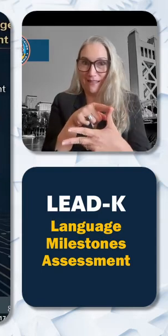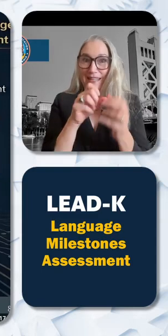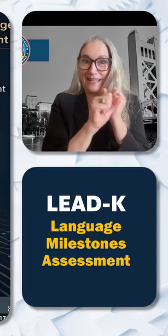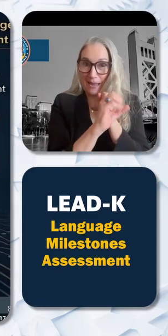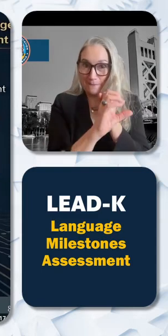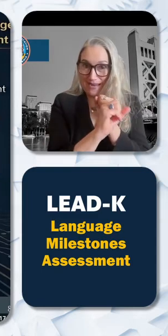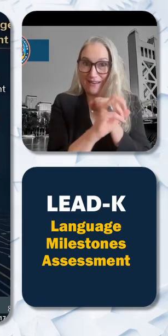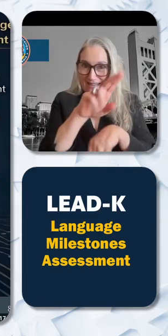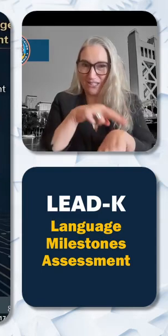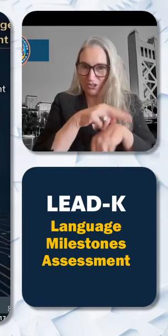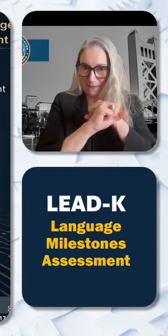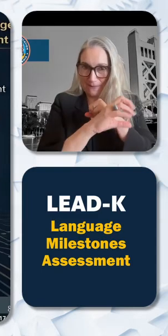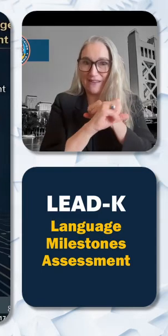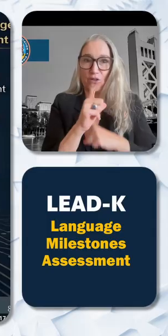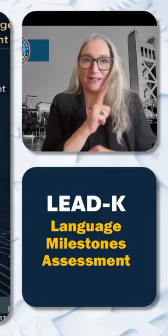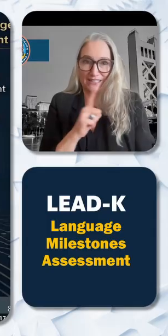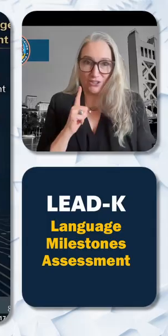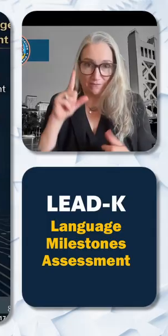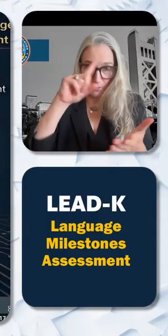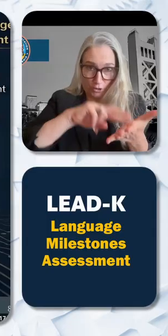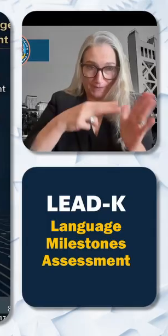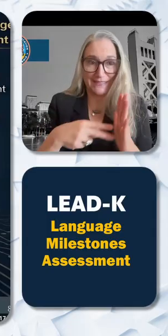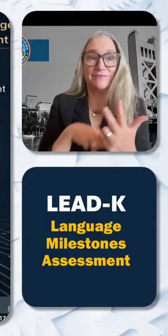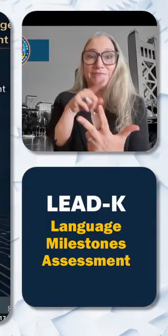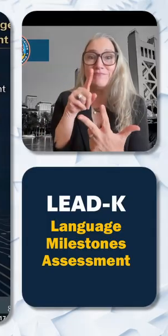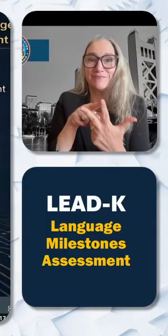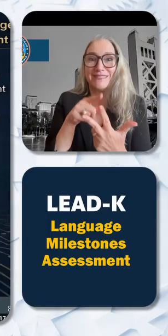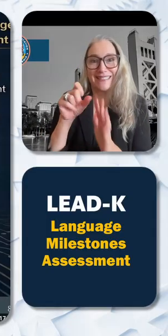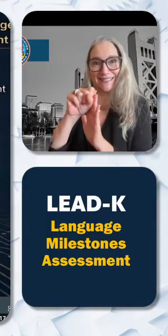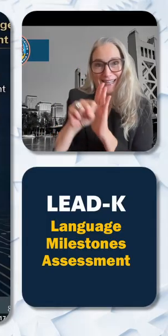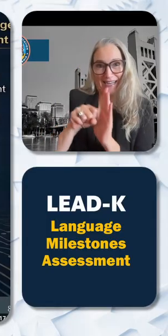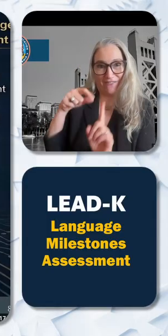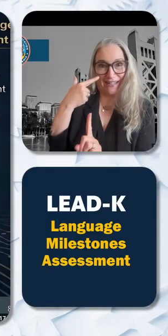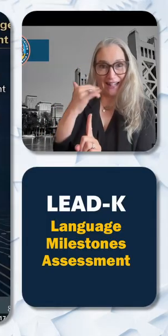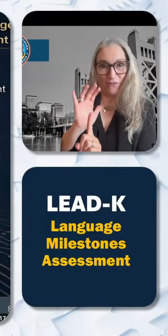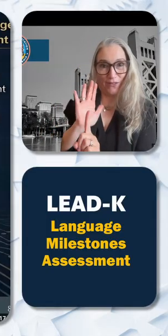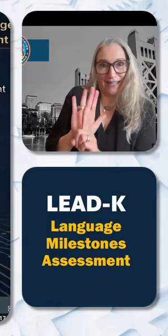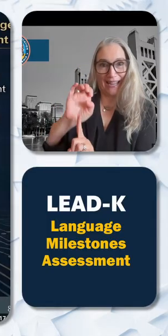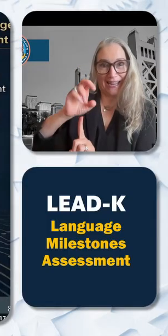So, LEAD-K is our branding name. That is our national campaign for legislative purposes,